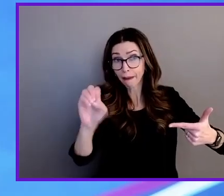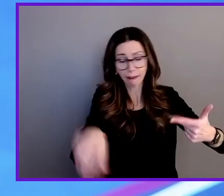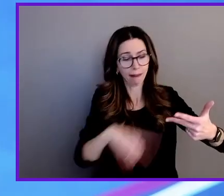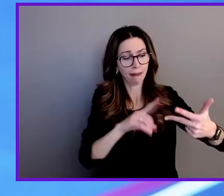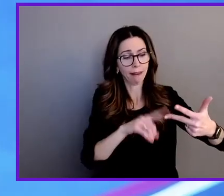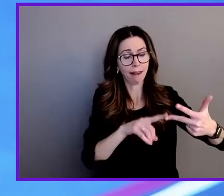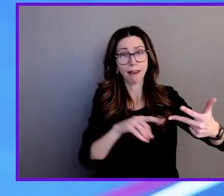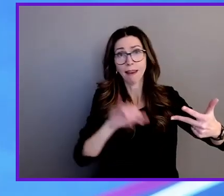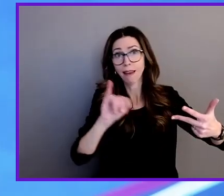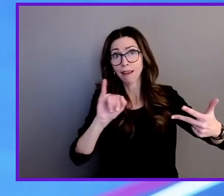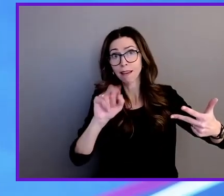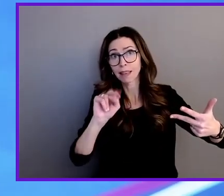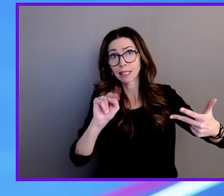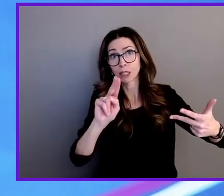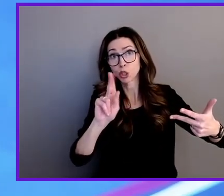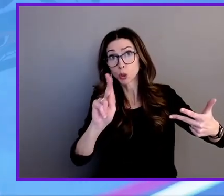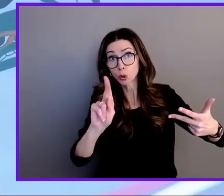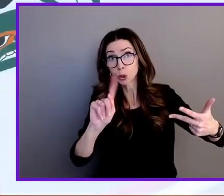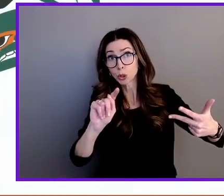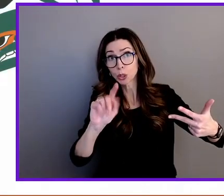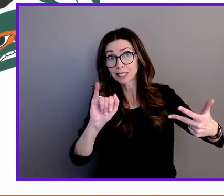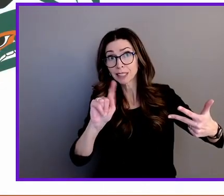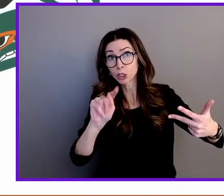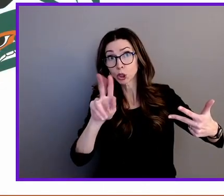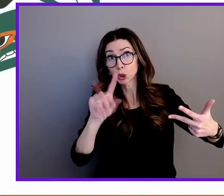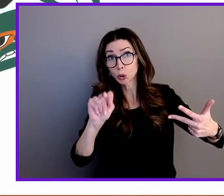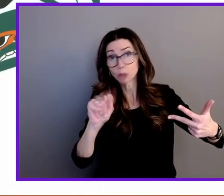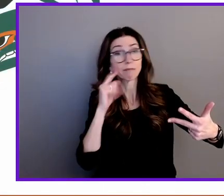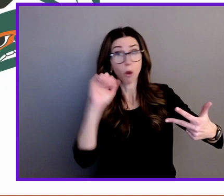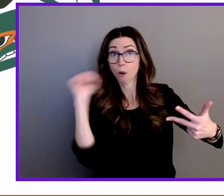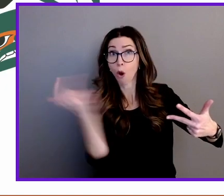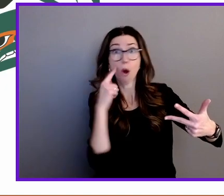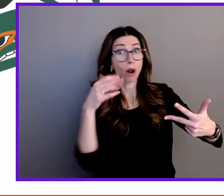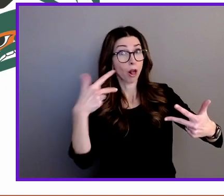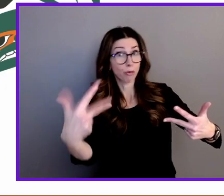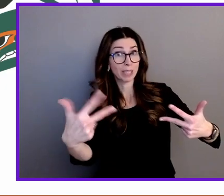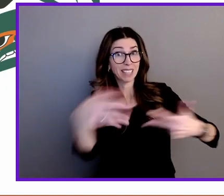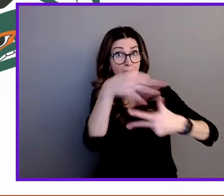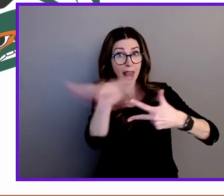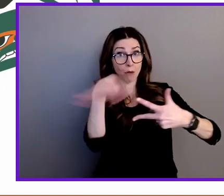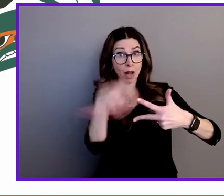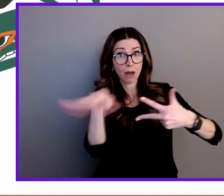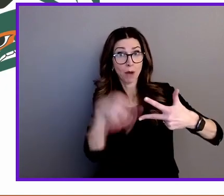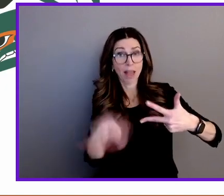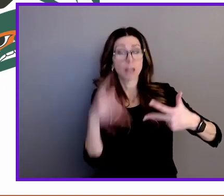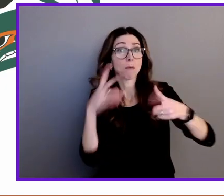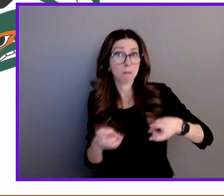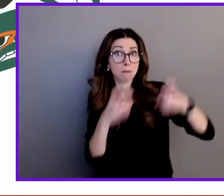and partnerships last year, we also co-organized the